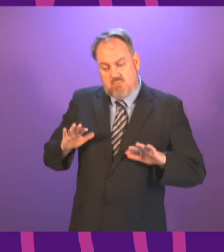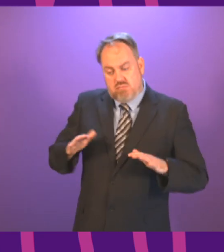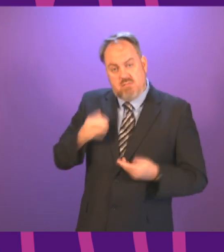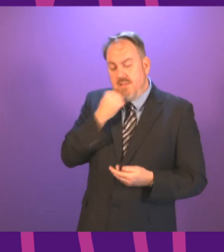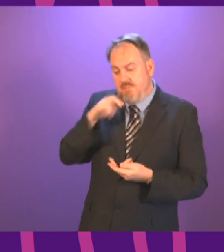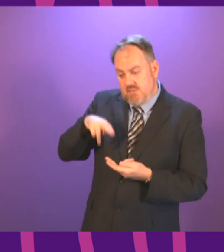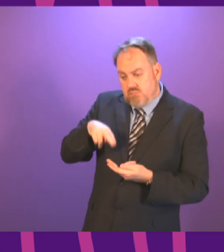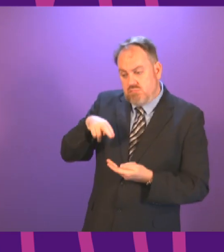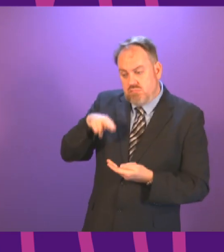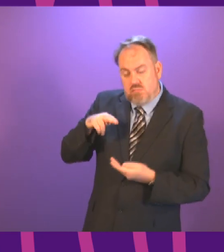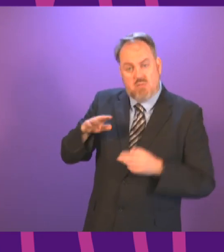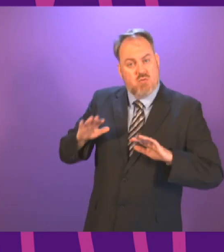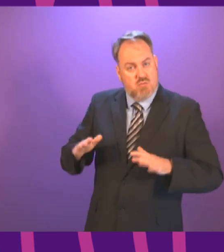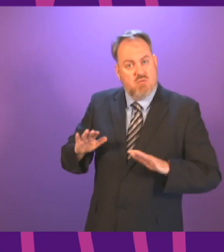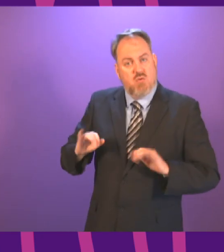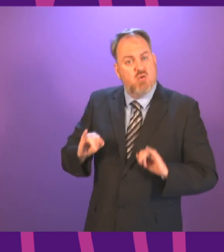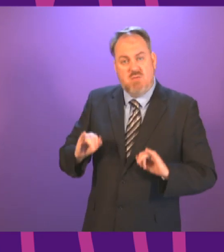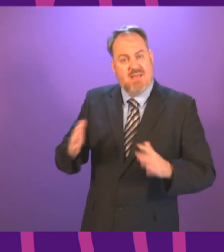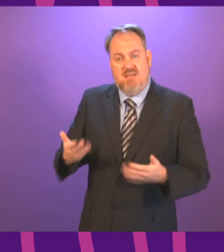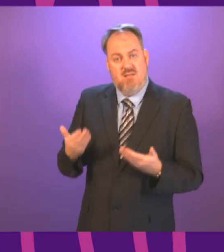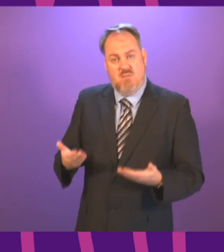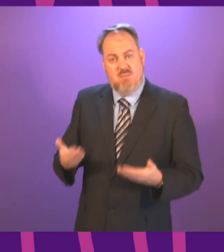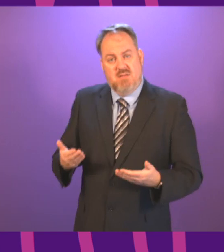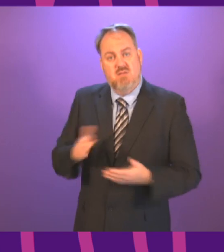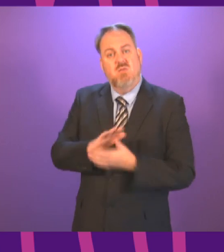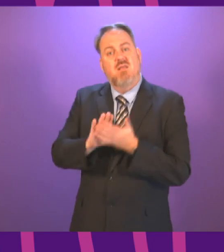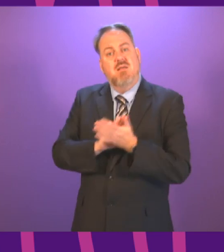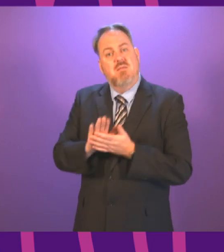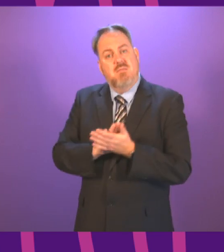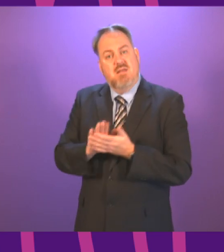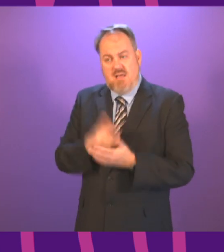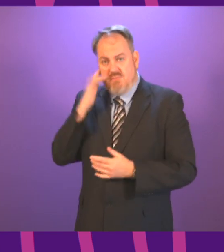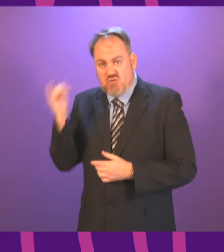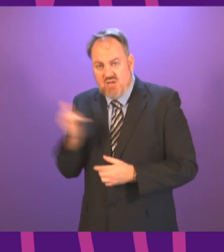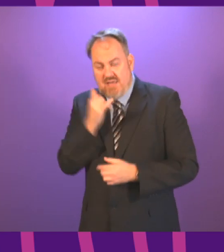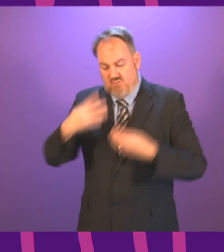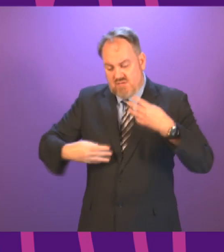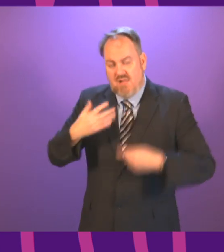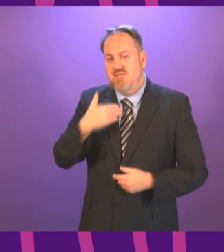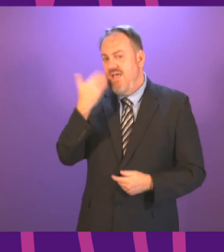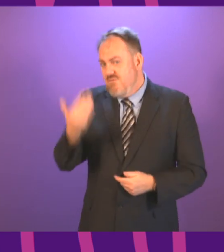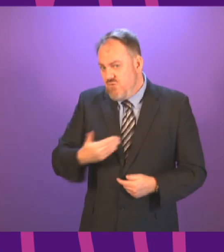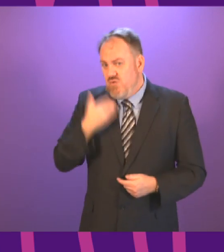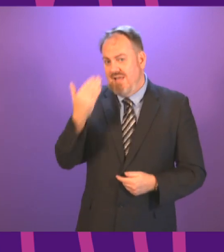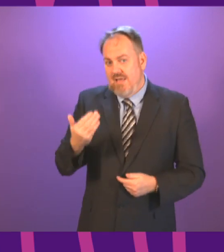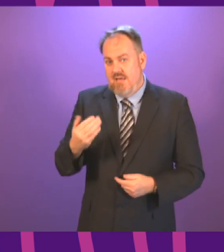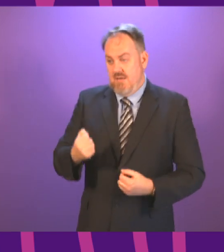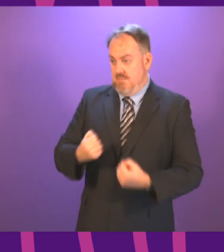planning, taking careful decisions and looking across all aspects every single day. I take